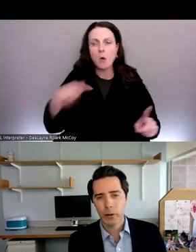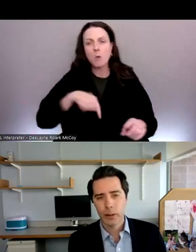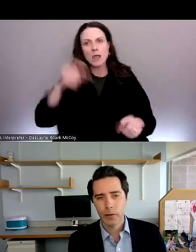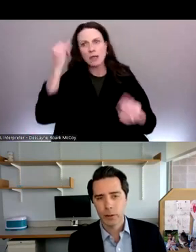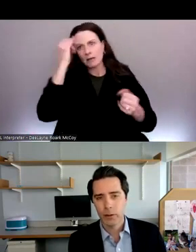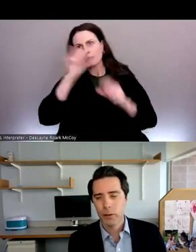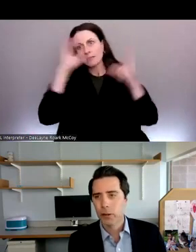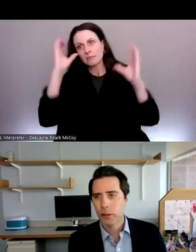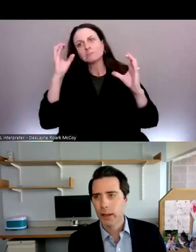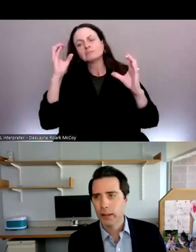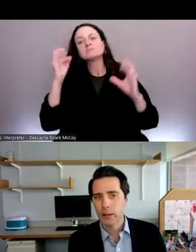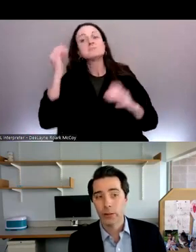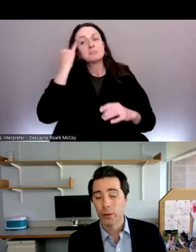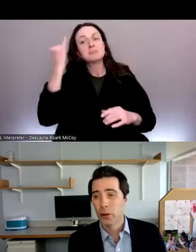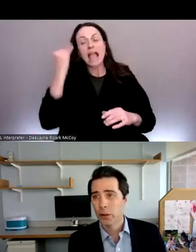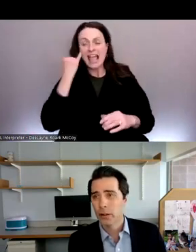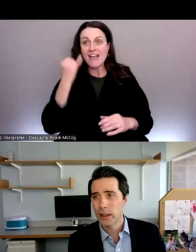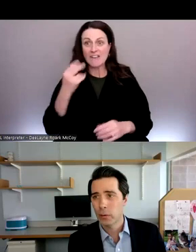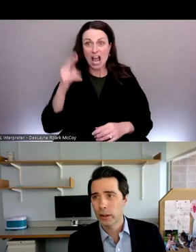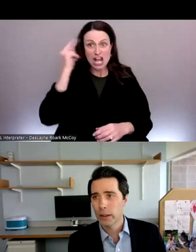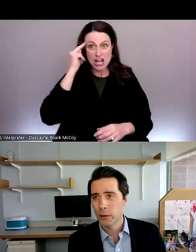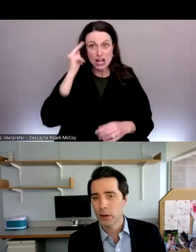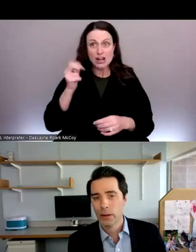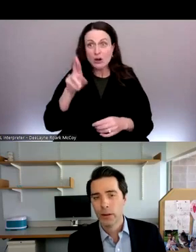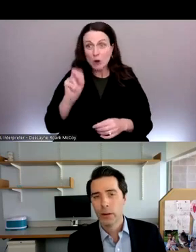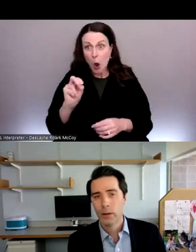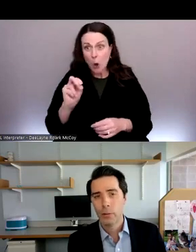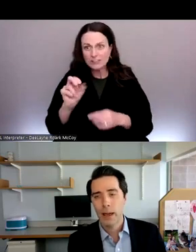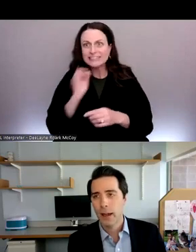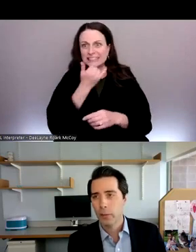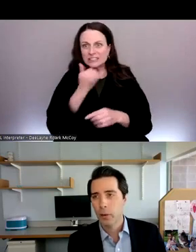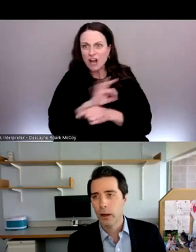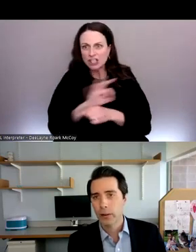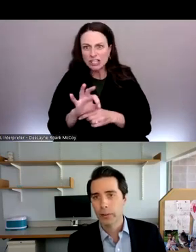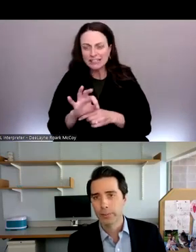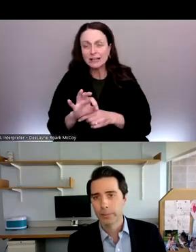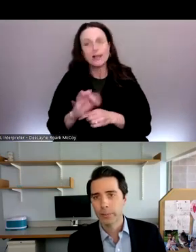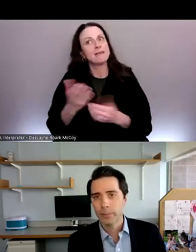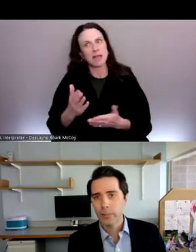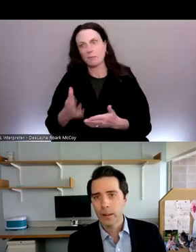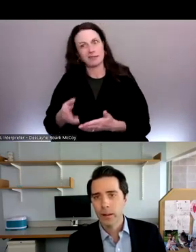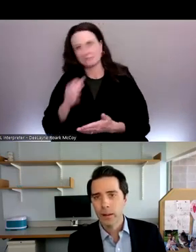have a neural dysfunction due to genetics so if your nerve is not working